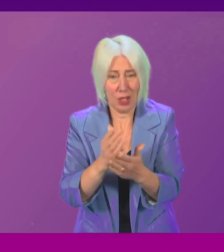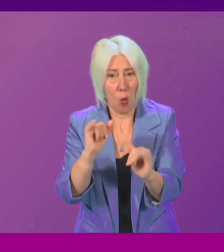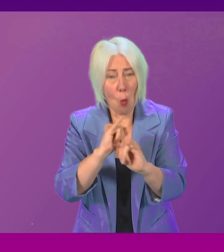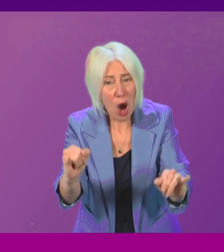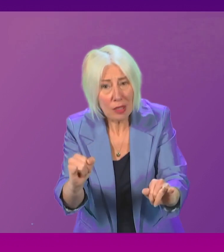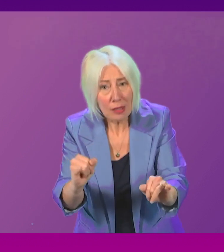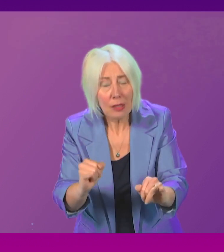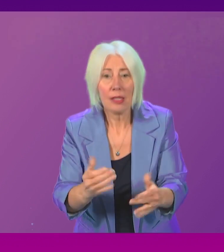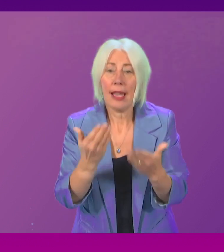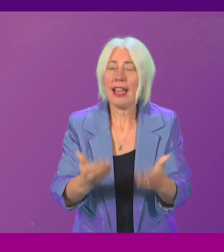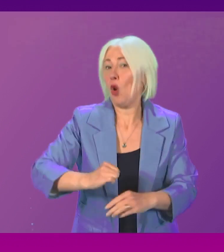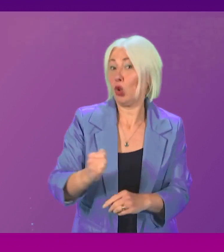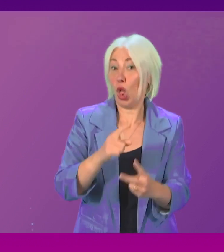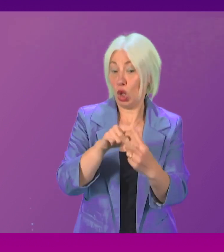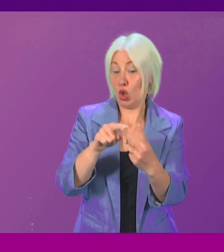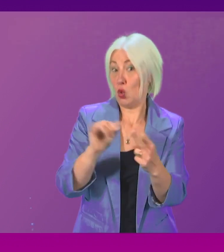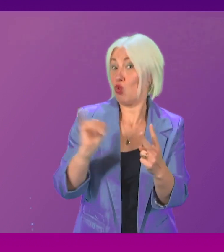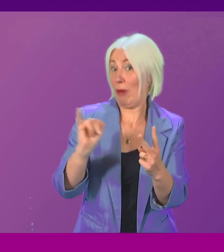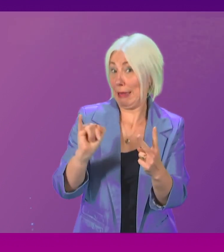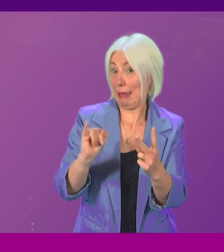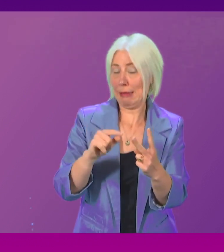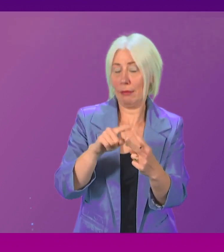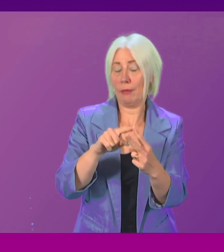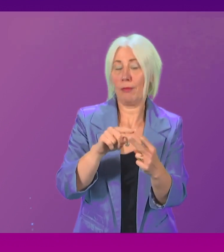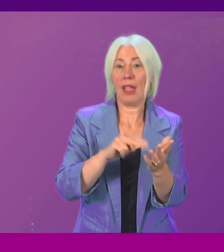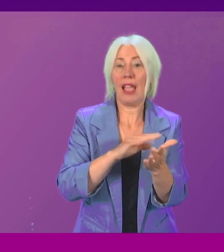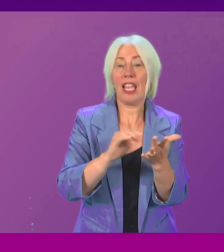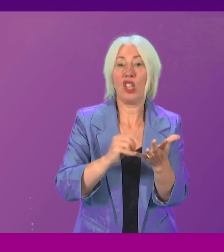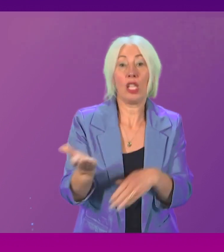Scotland now faces two crises: a national health service recovery that never began and